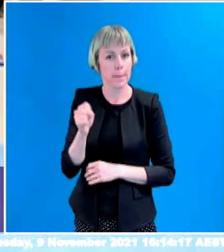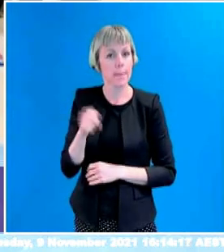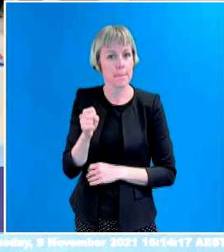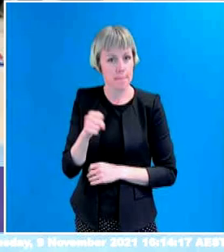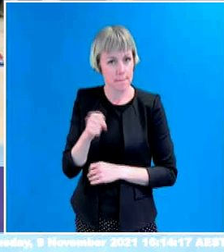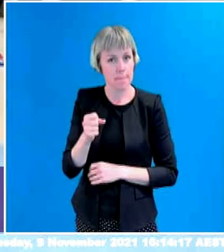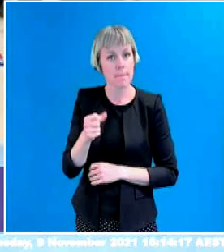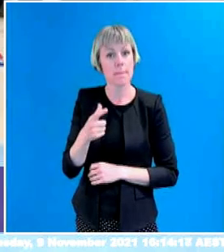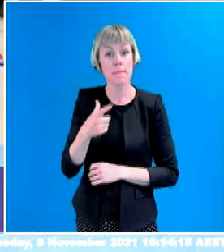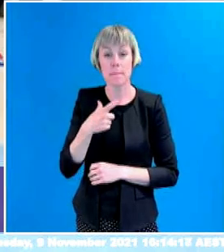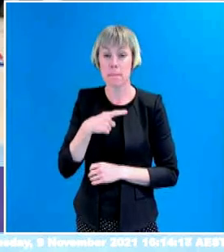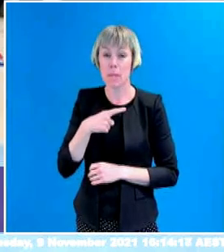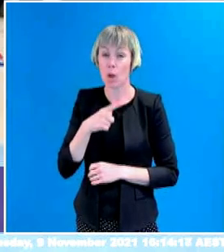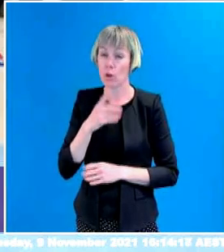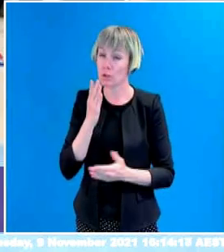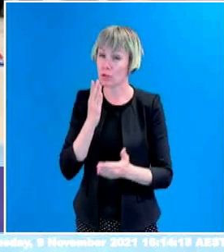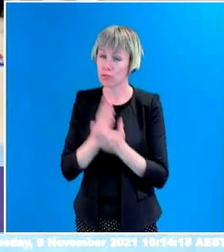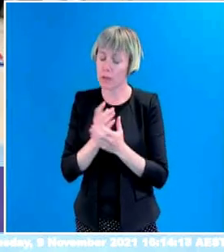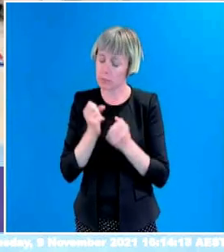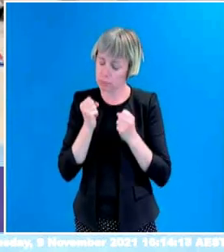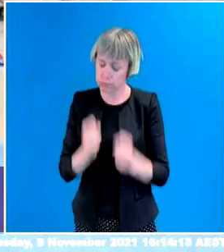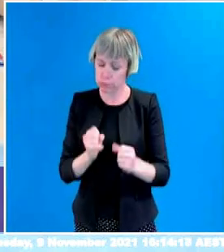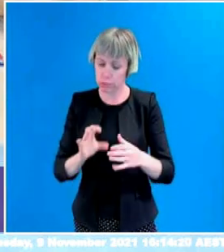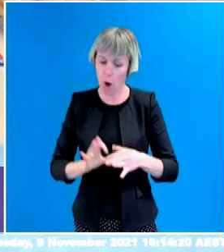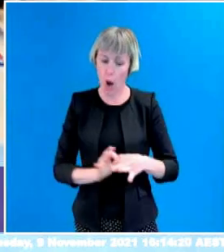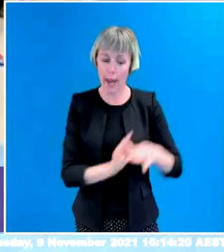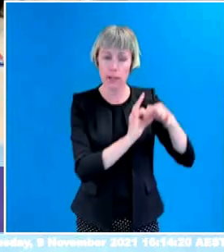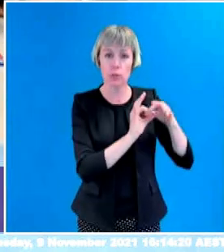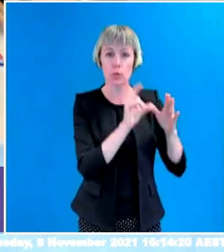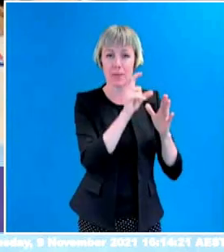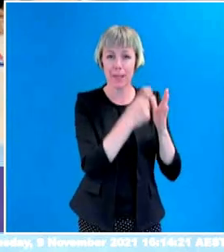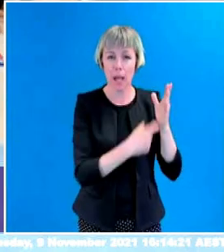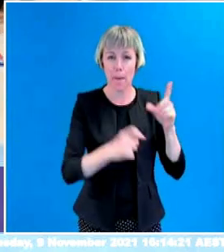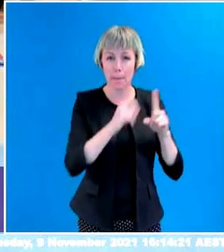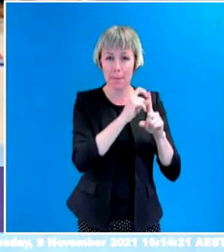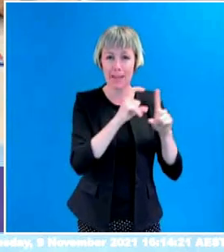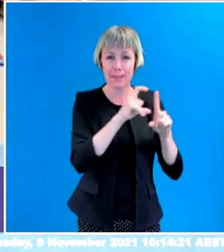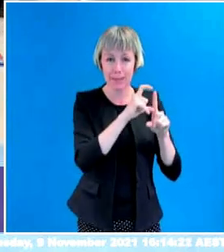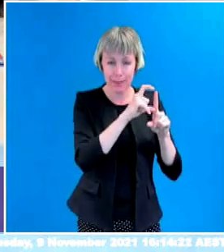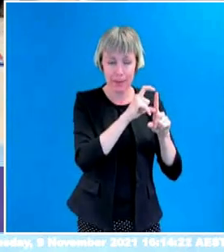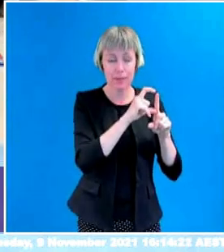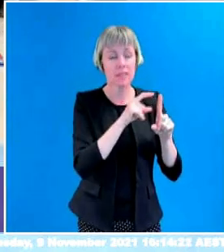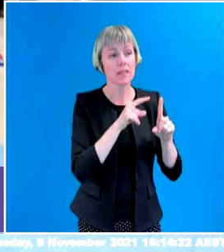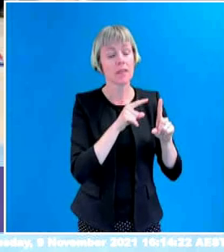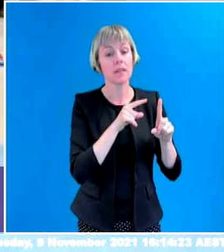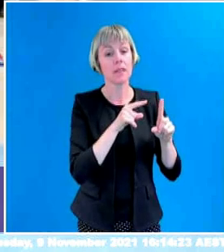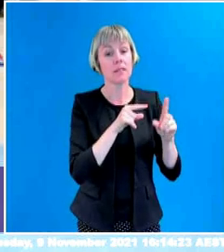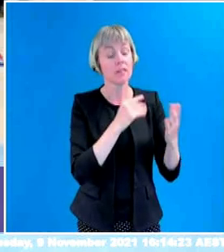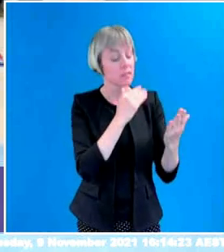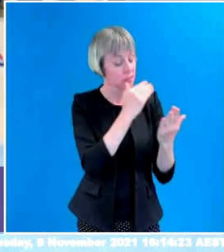of the Convention, and that is legal capacity and people's ability to make their own decisions.